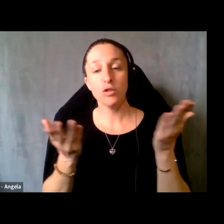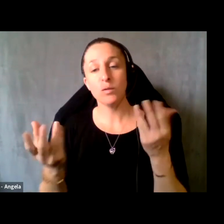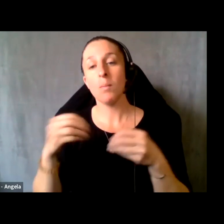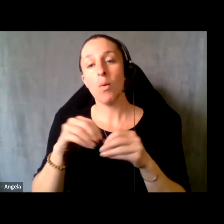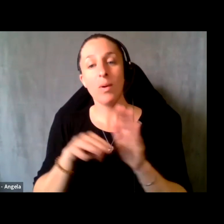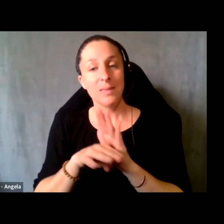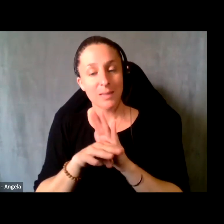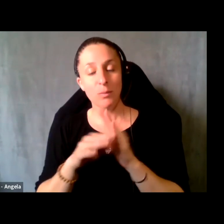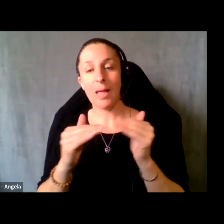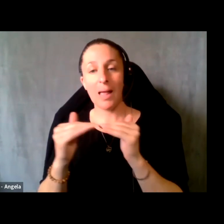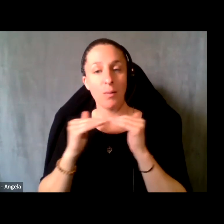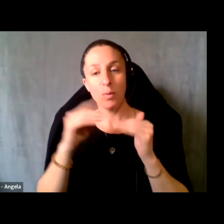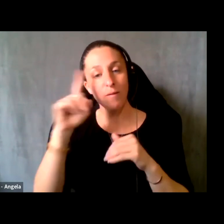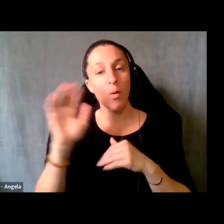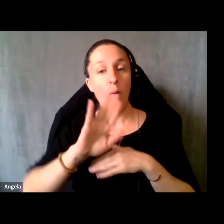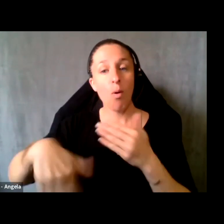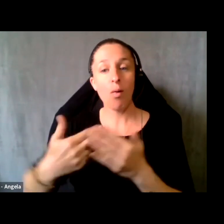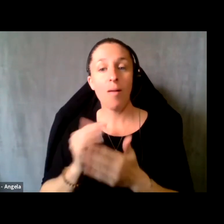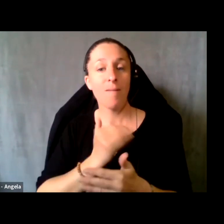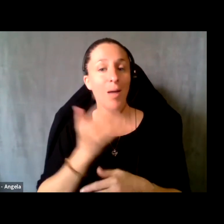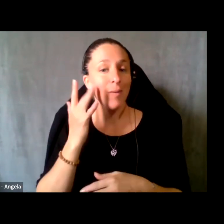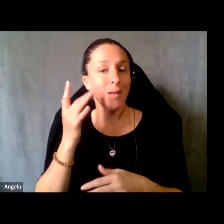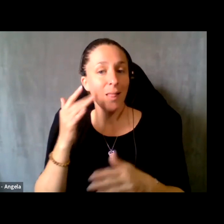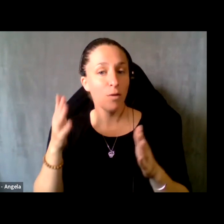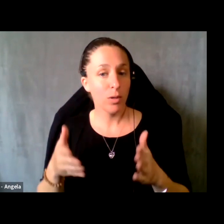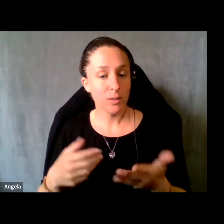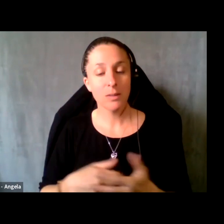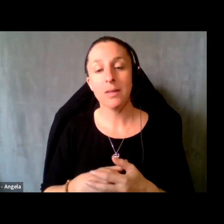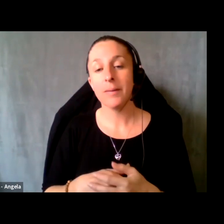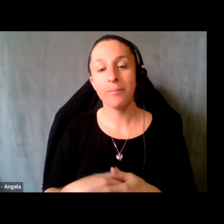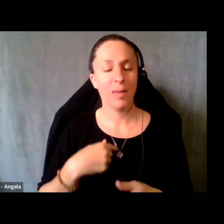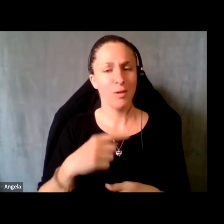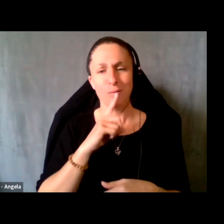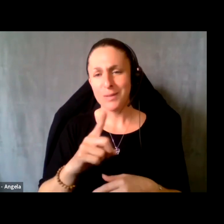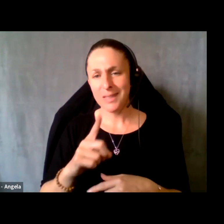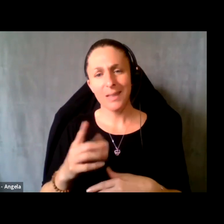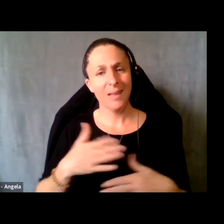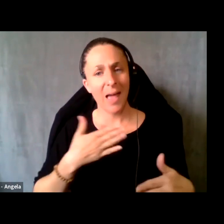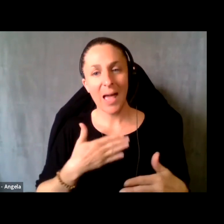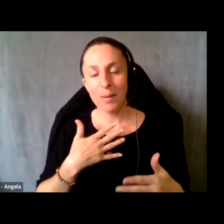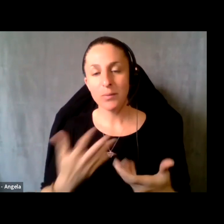equitable for all of our Californians. I'm really so happy to be a part of this effort.